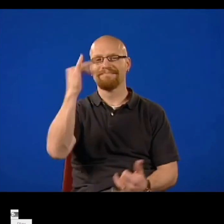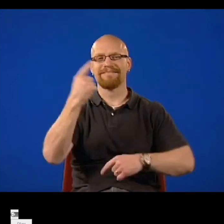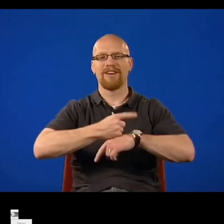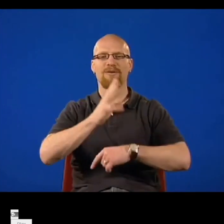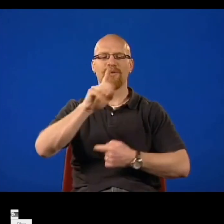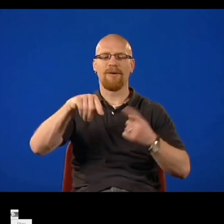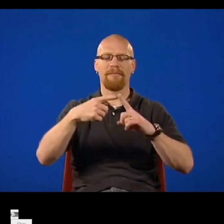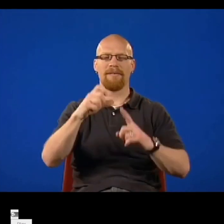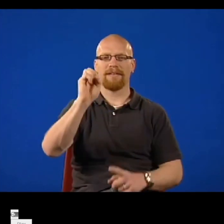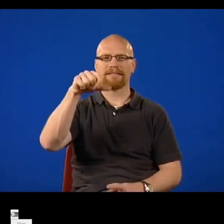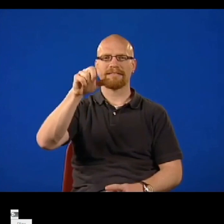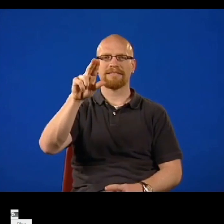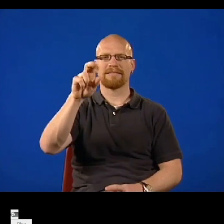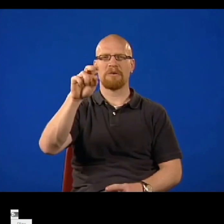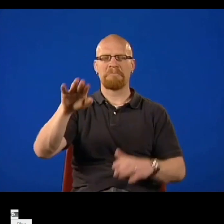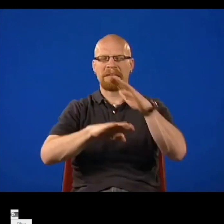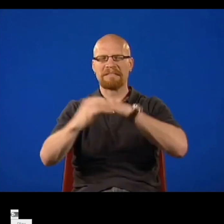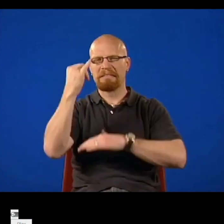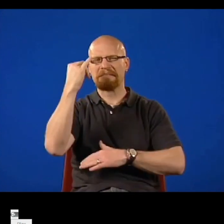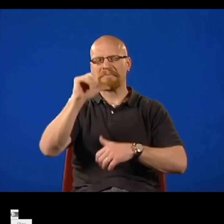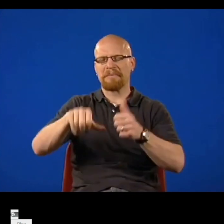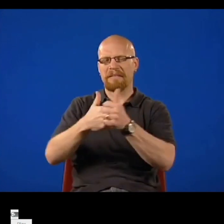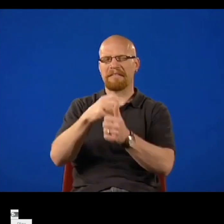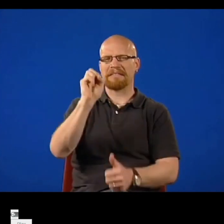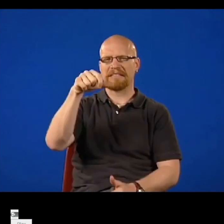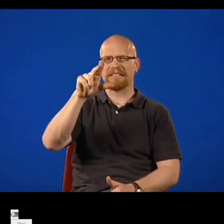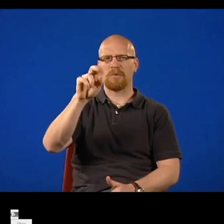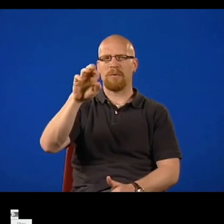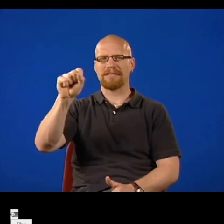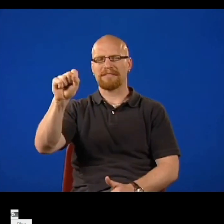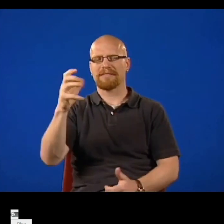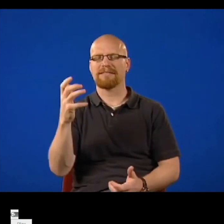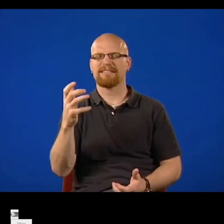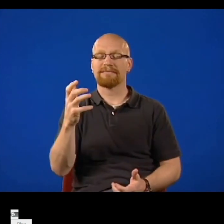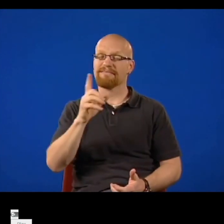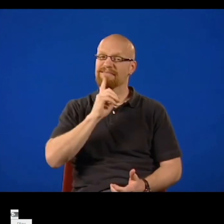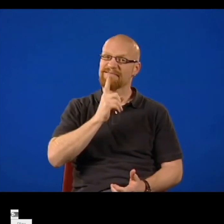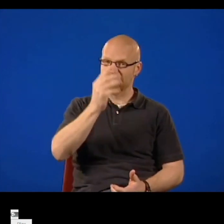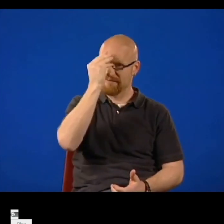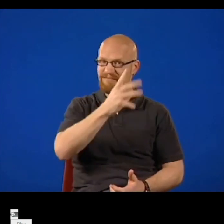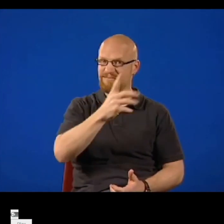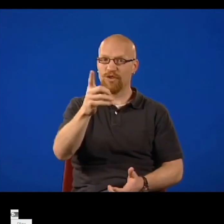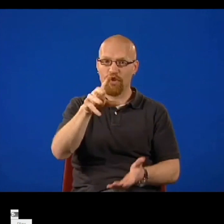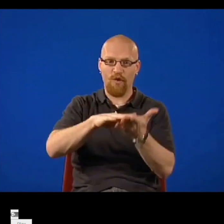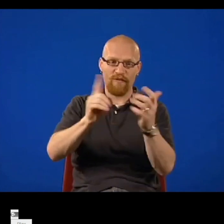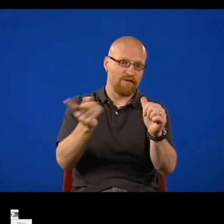[Interpreter] Hello. We will be talking about sequences, the basic idea behind sequences. The first sequence